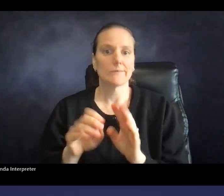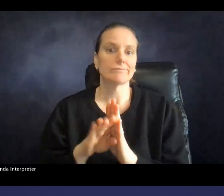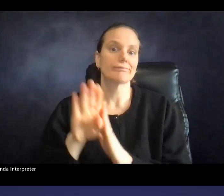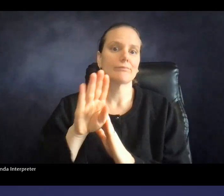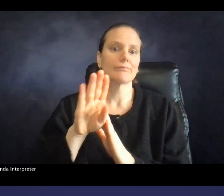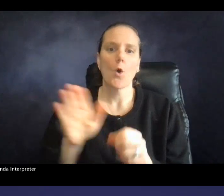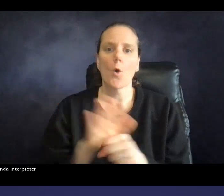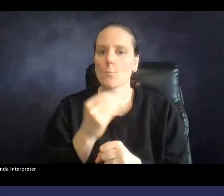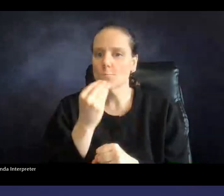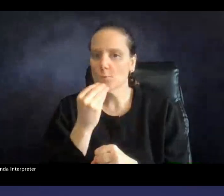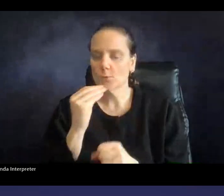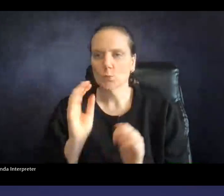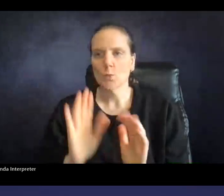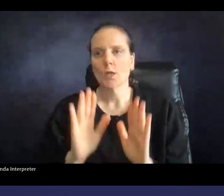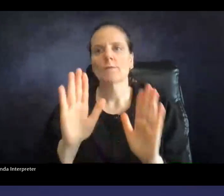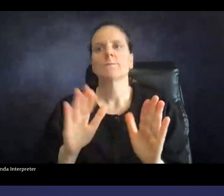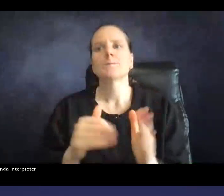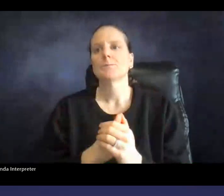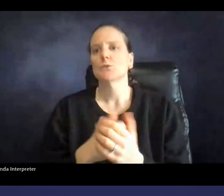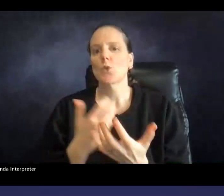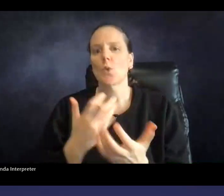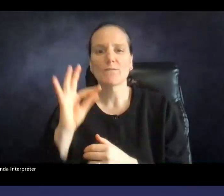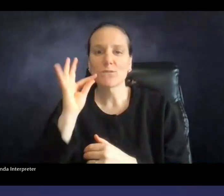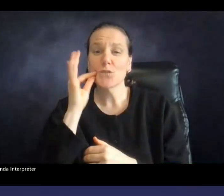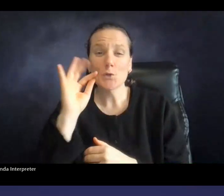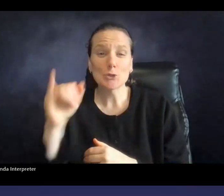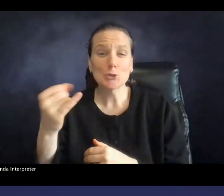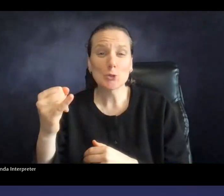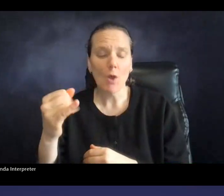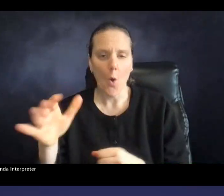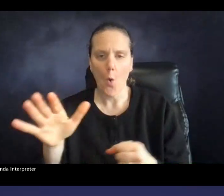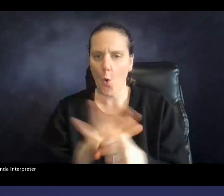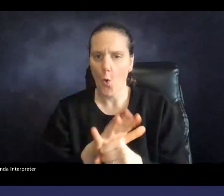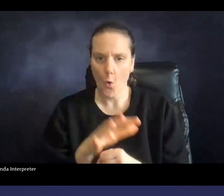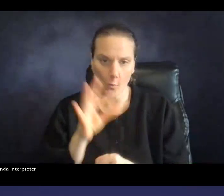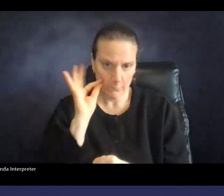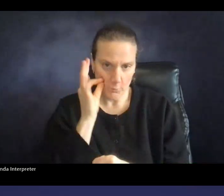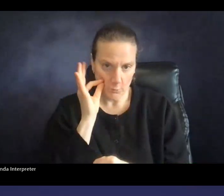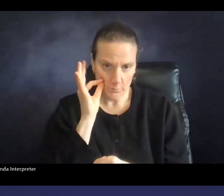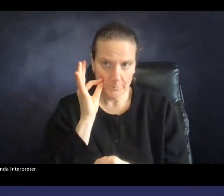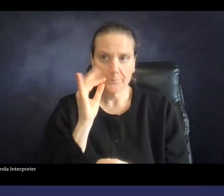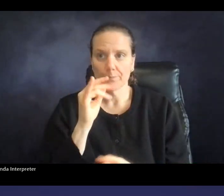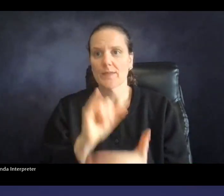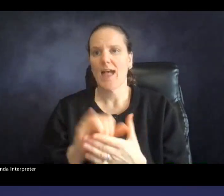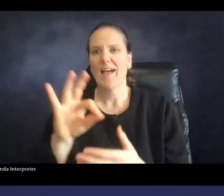You don't wanna do fruit, fruit juice, you wanna do whole fruit fiber's gonna slow the absorption